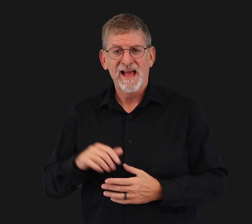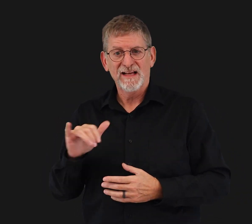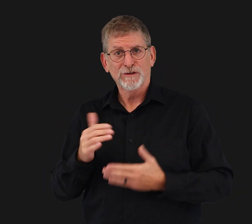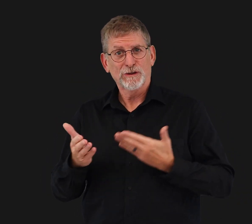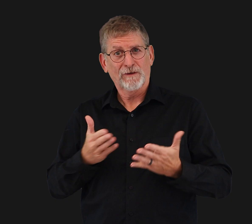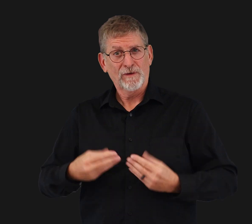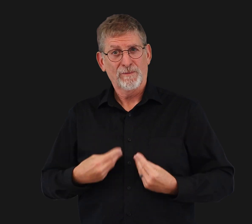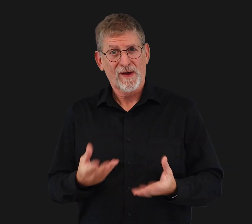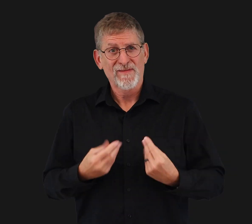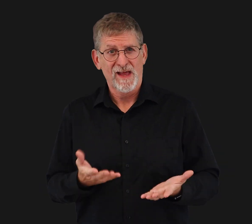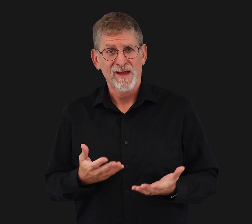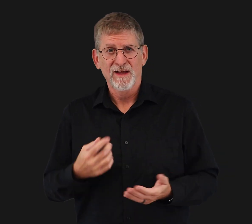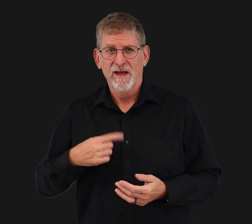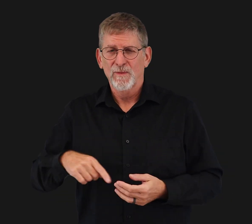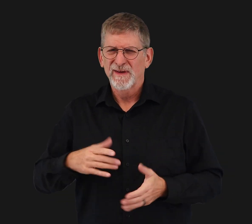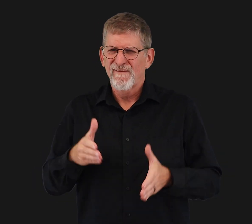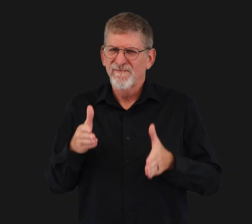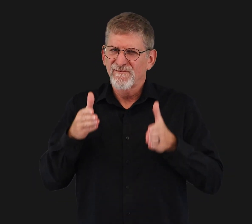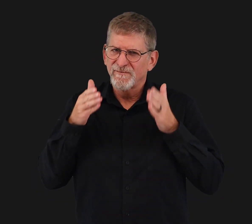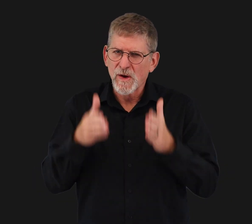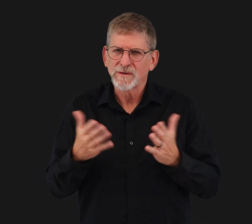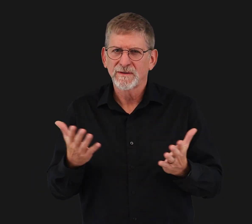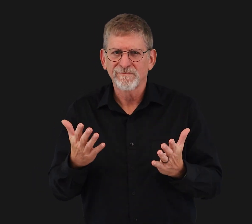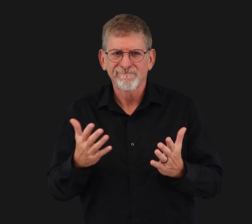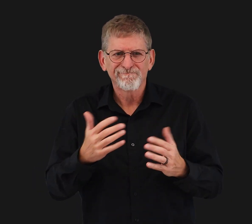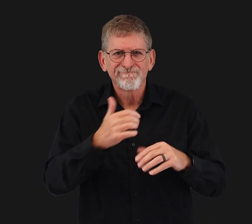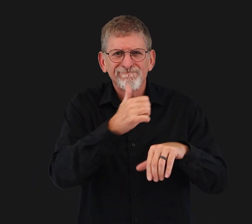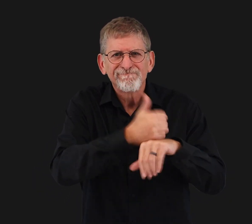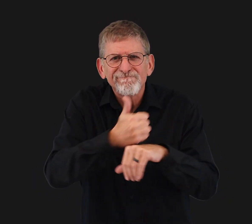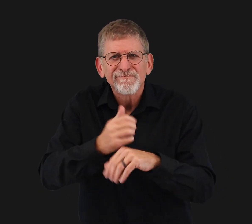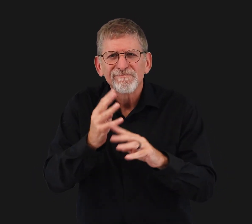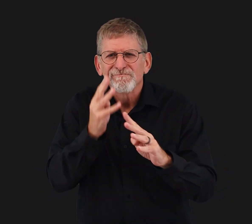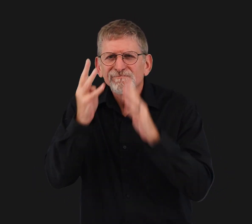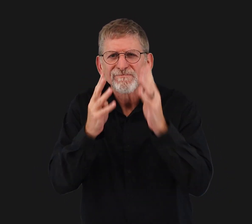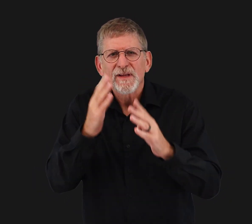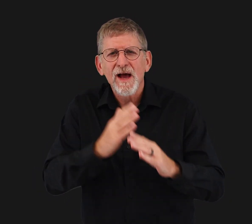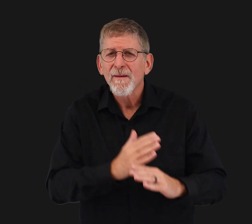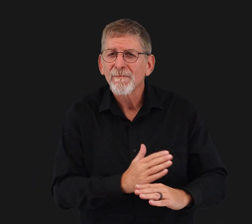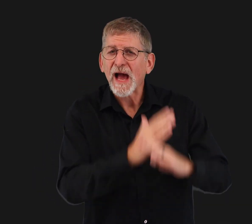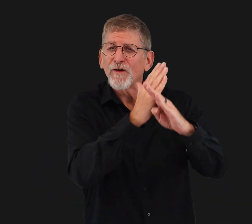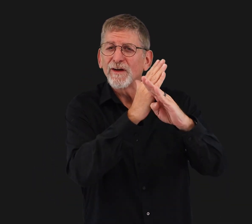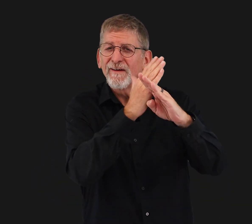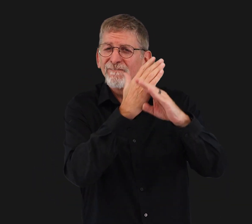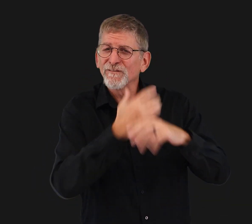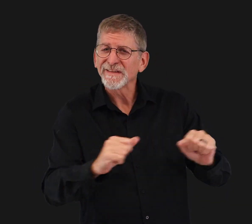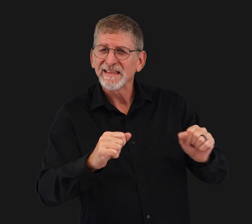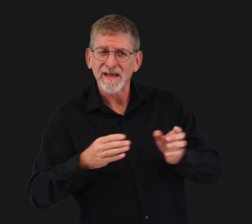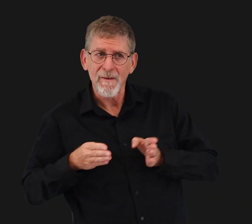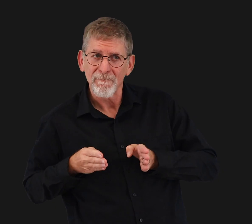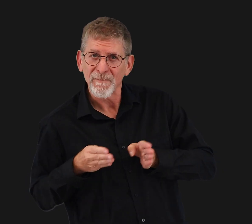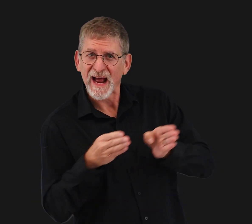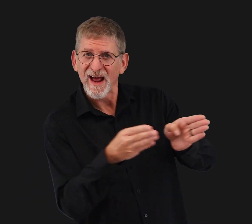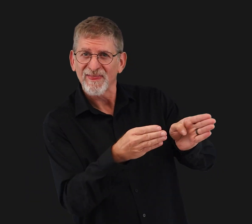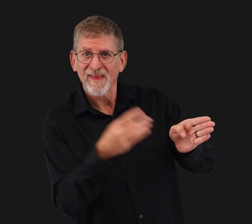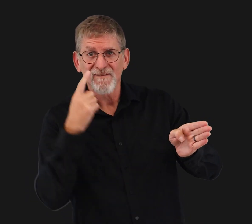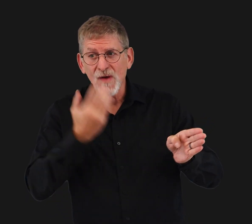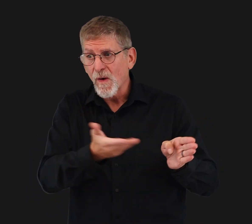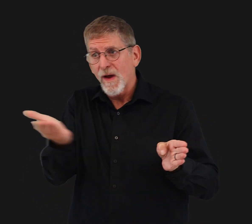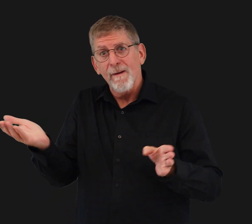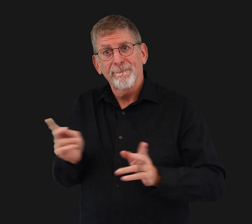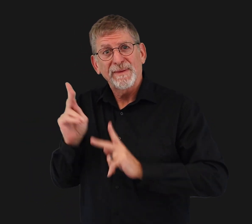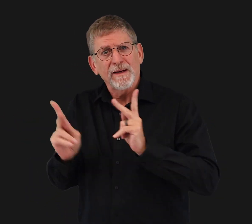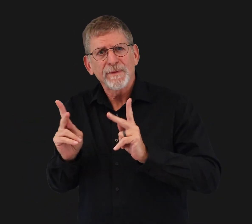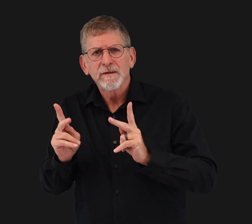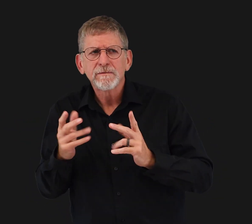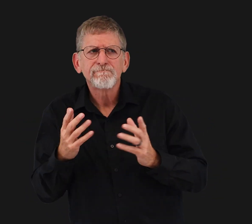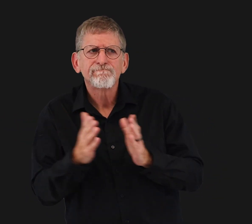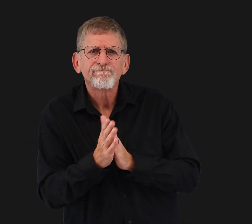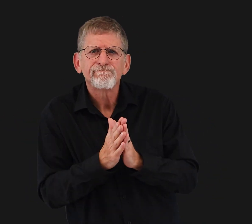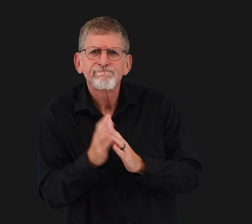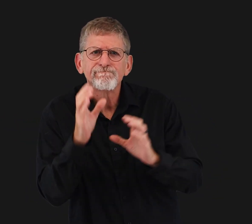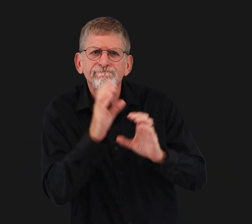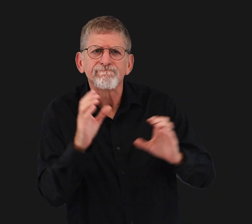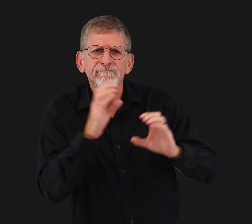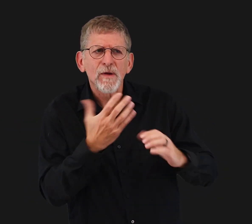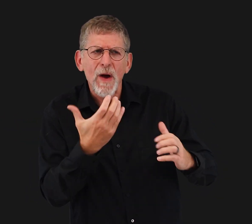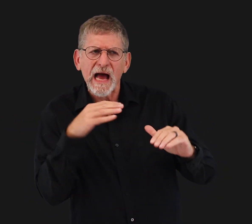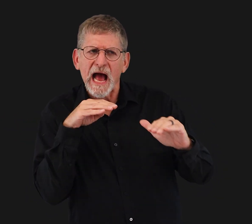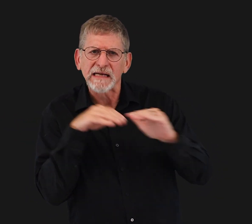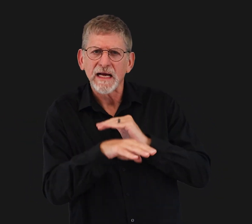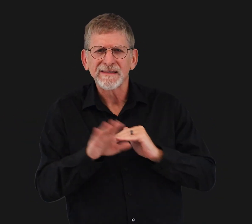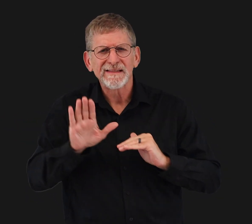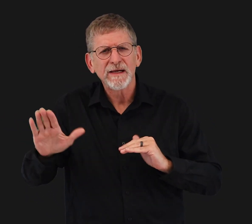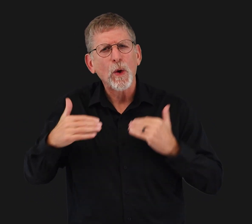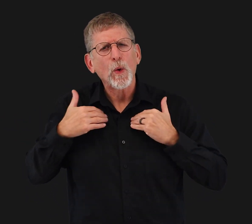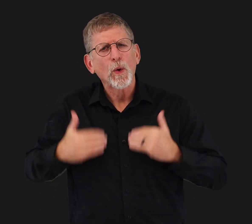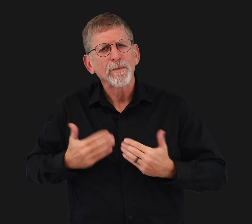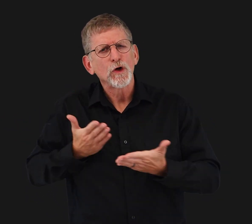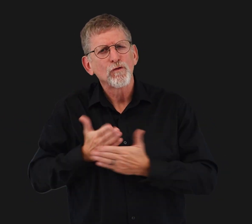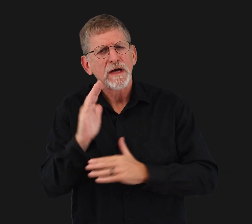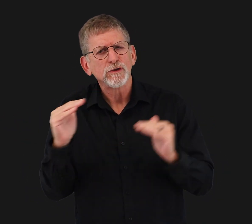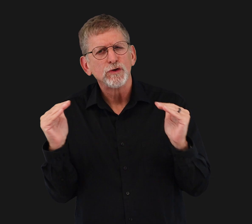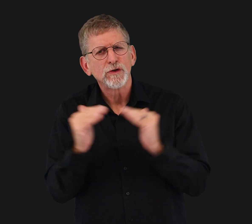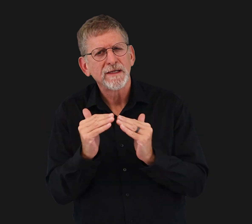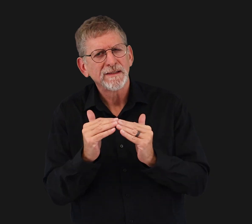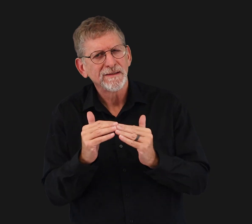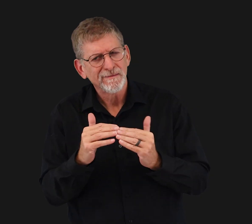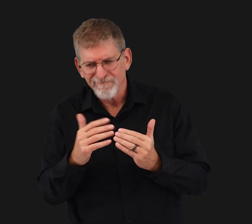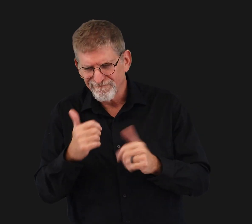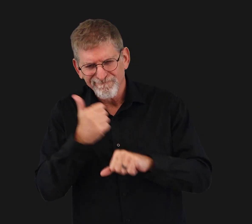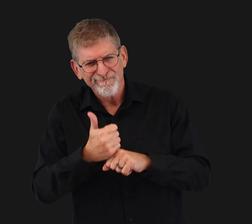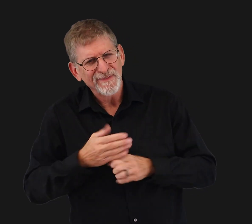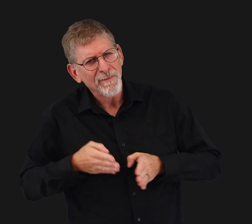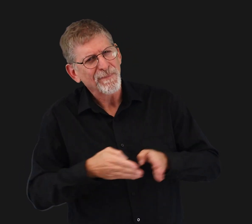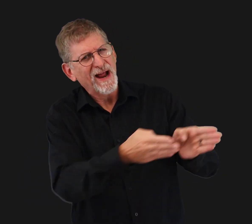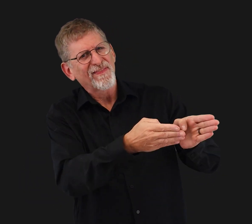As a service provider, we are focussed on creating a barrier-free path for people looking to access human rights justice.